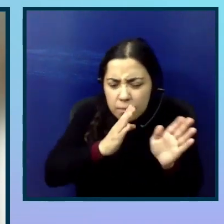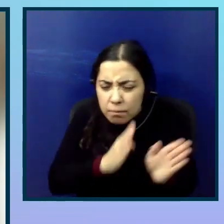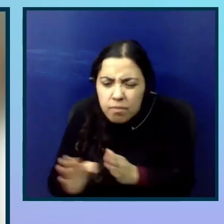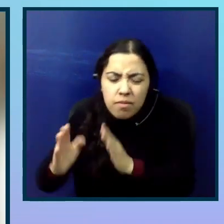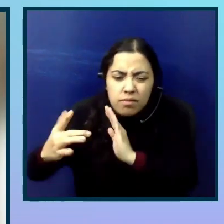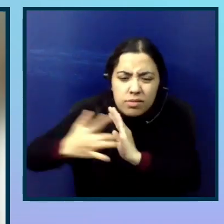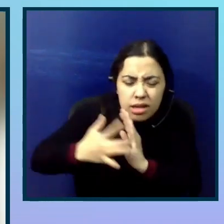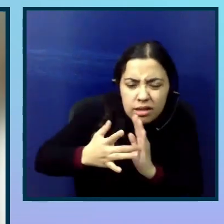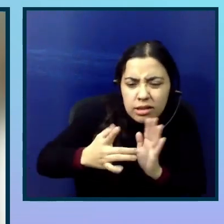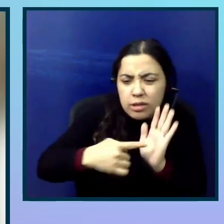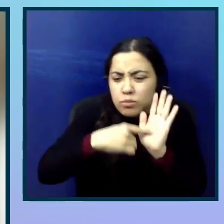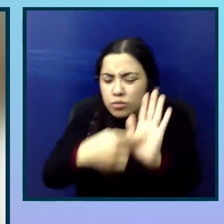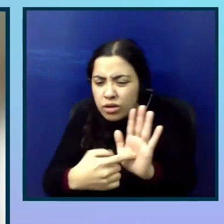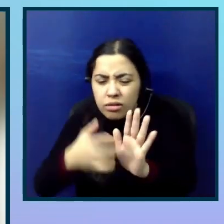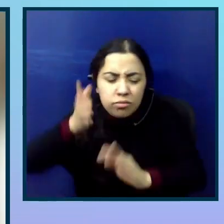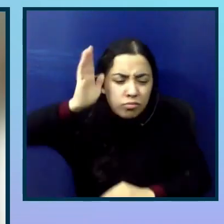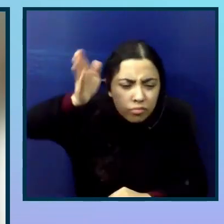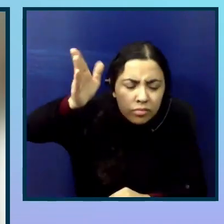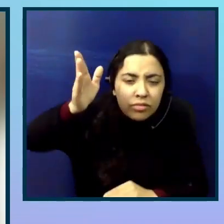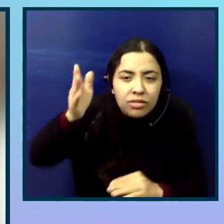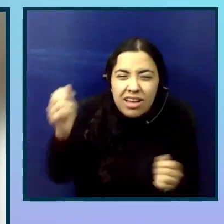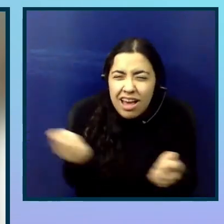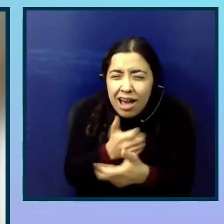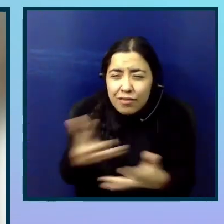It's not just about the ingredients and a method